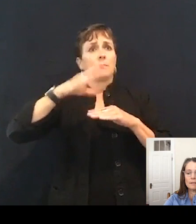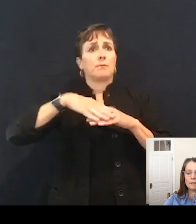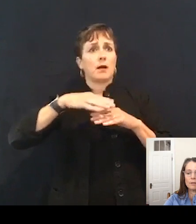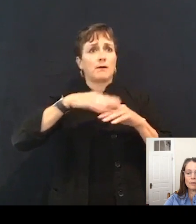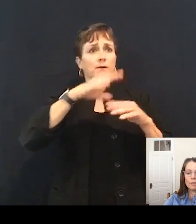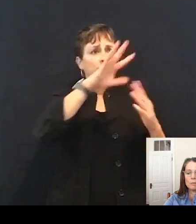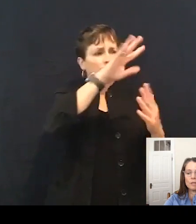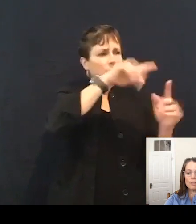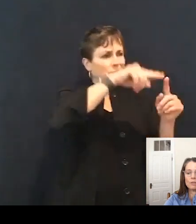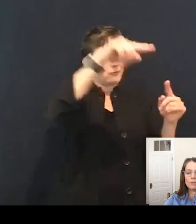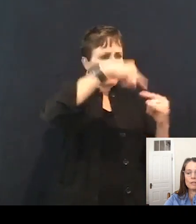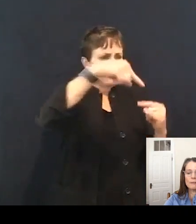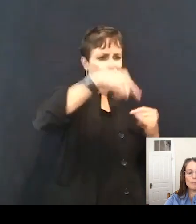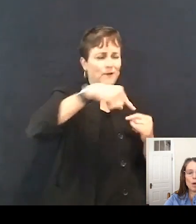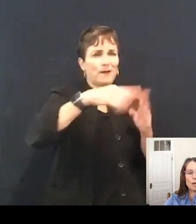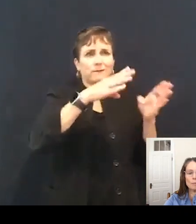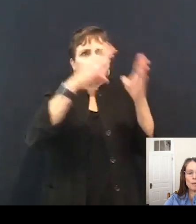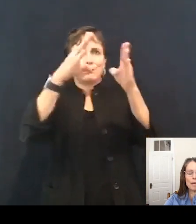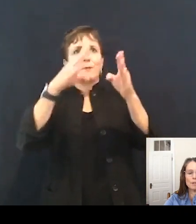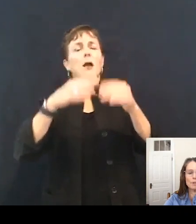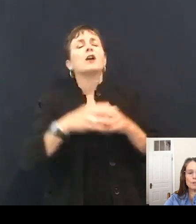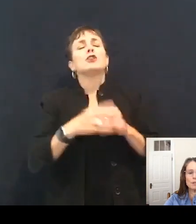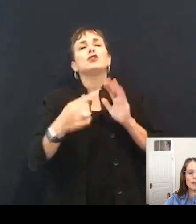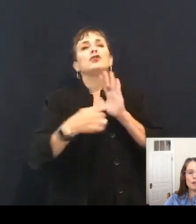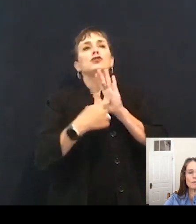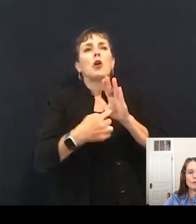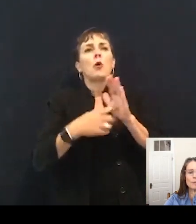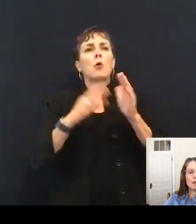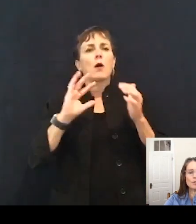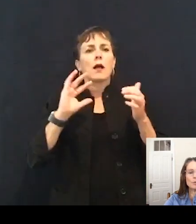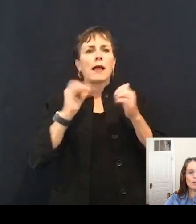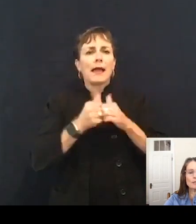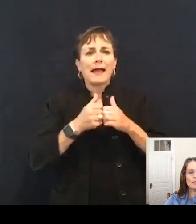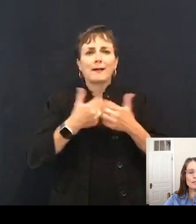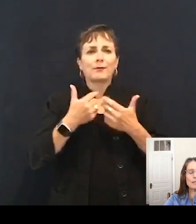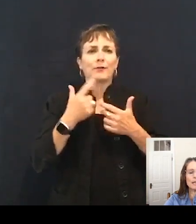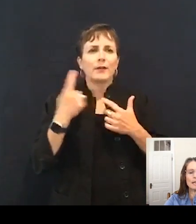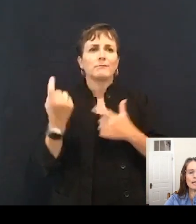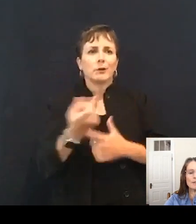The three pictures in the bottom panel are from USH1C AAV